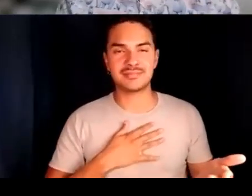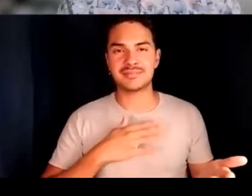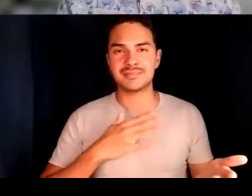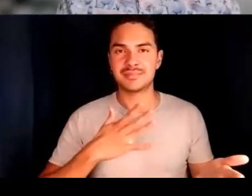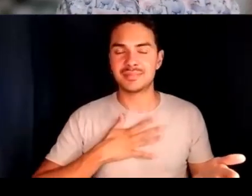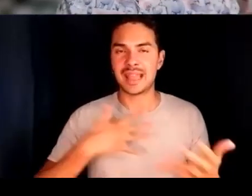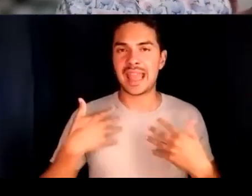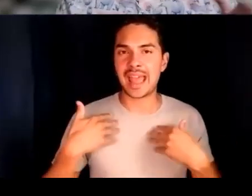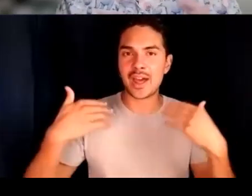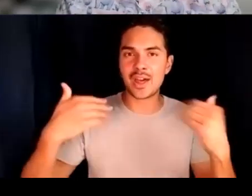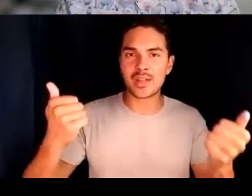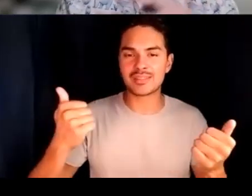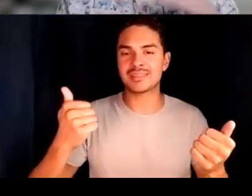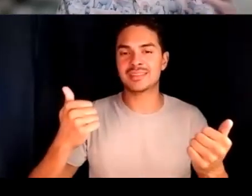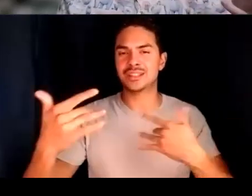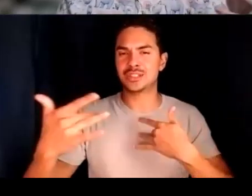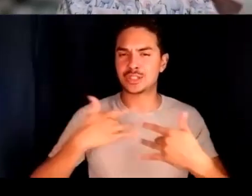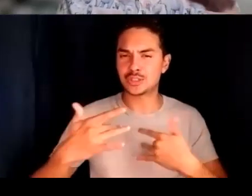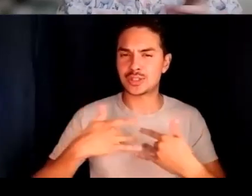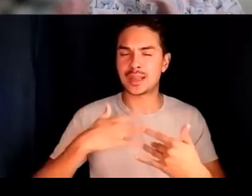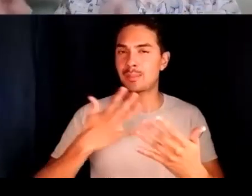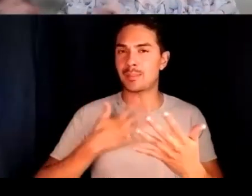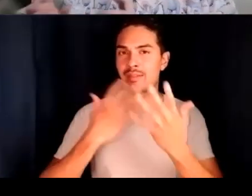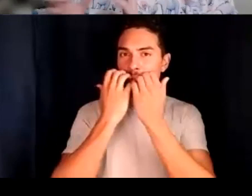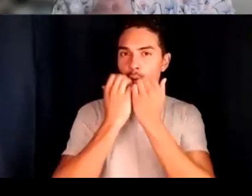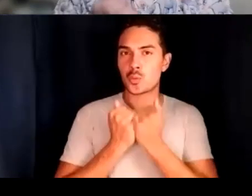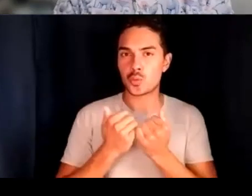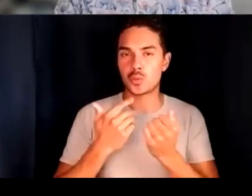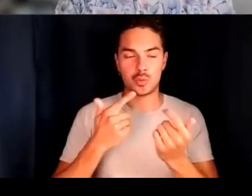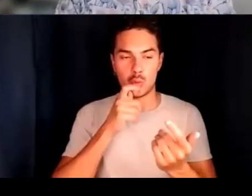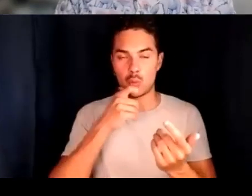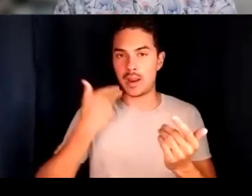Many mental health diagnoses that we'll talk a little bit about